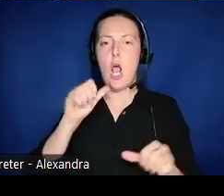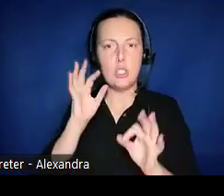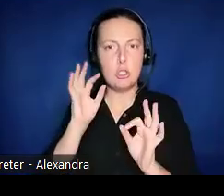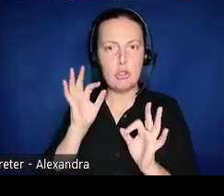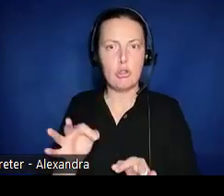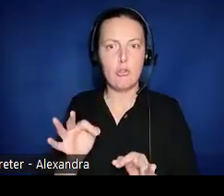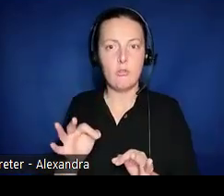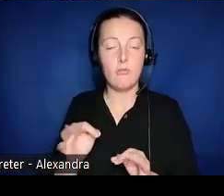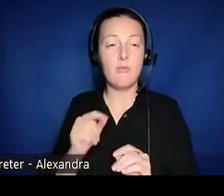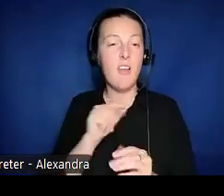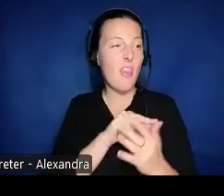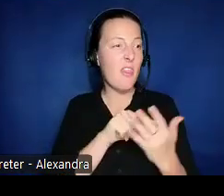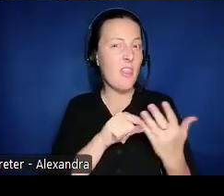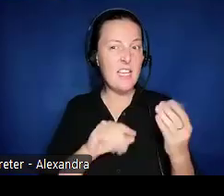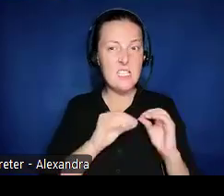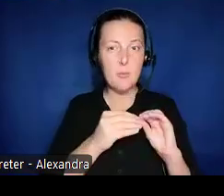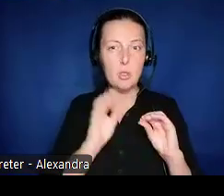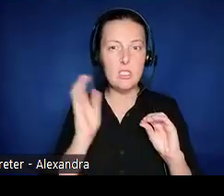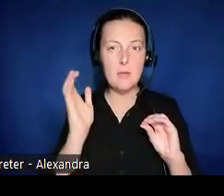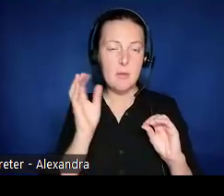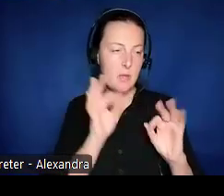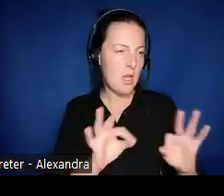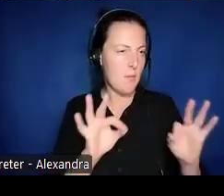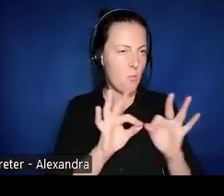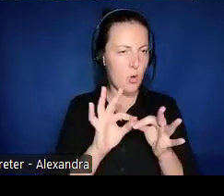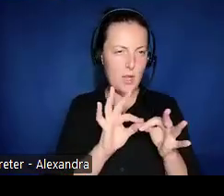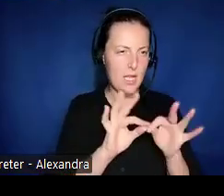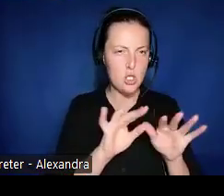one another in some important way that reveals something fundamental about the universe which